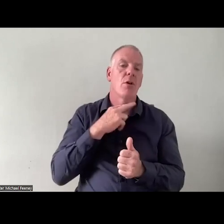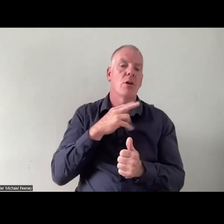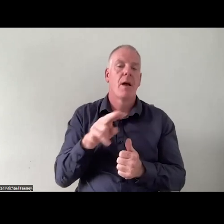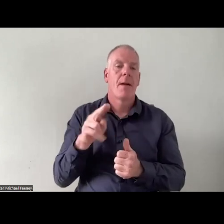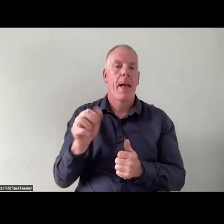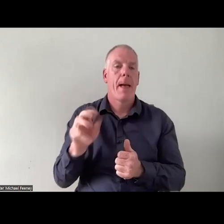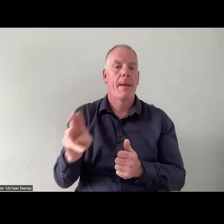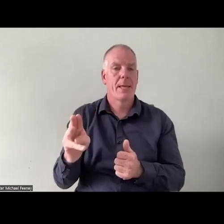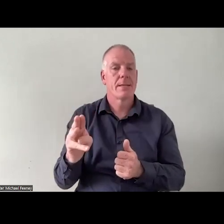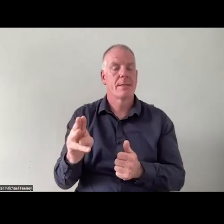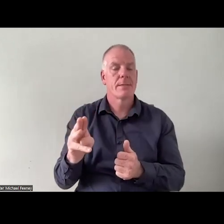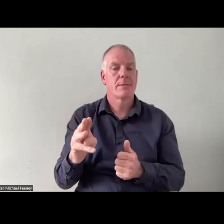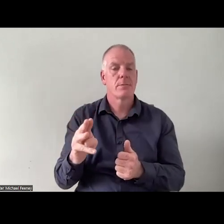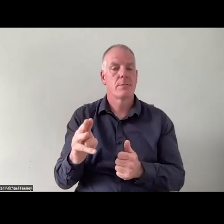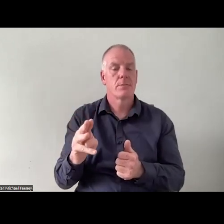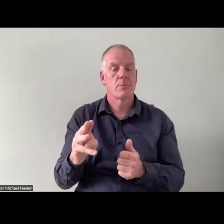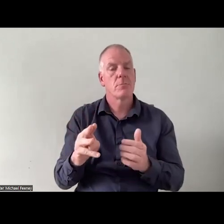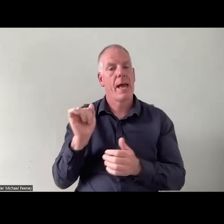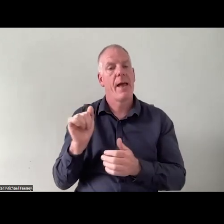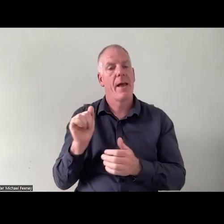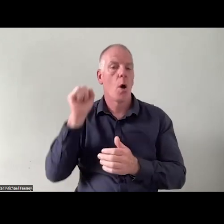And if it was his audio description,